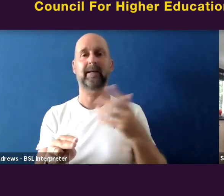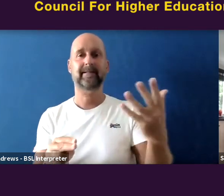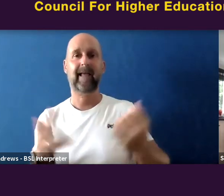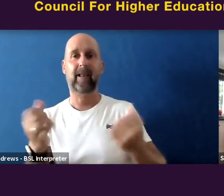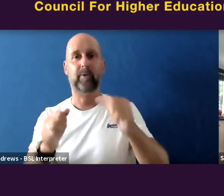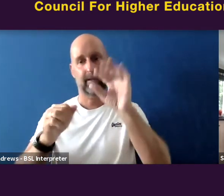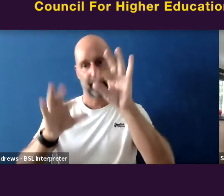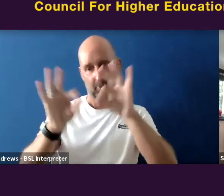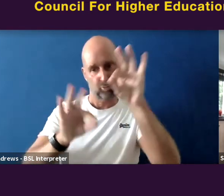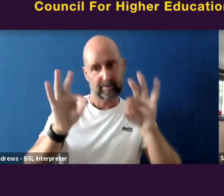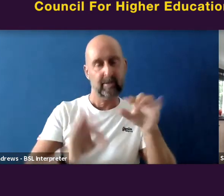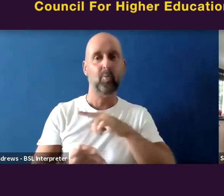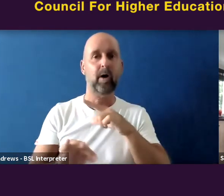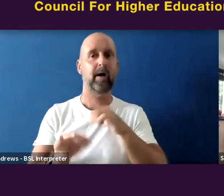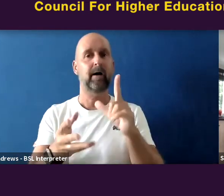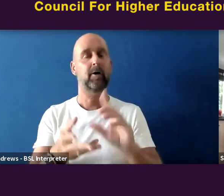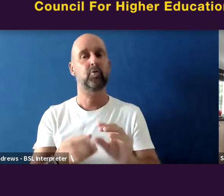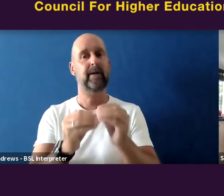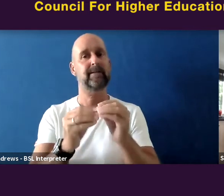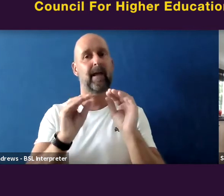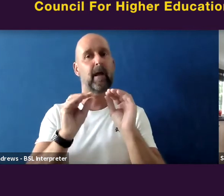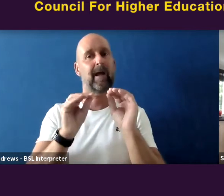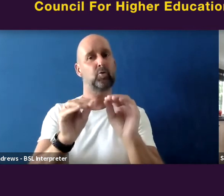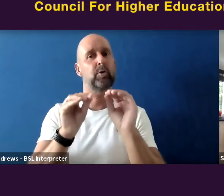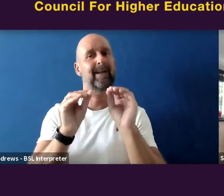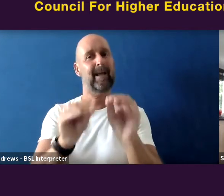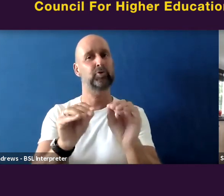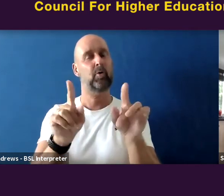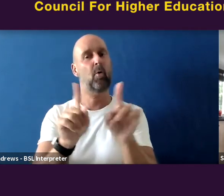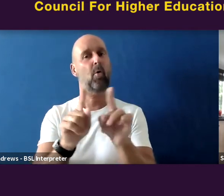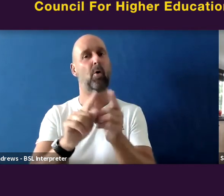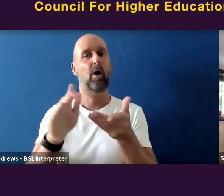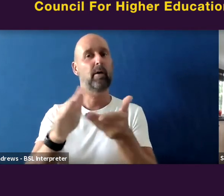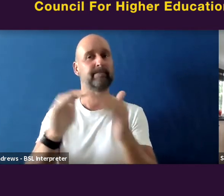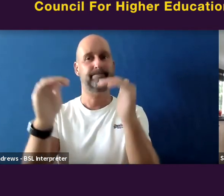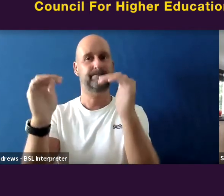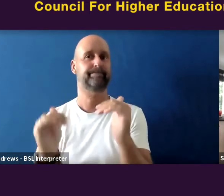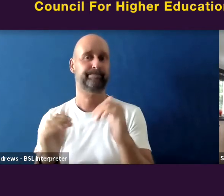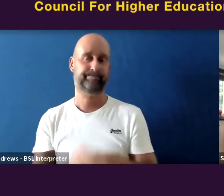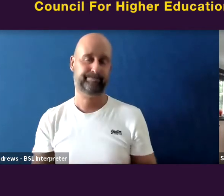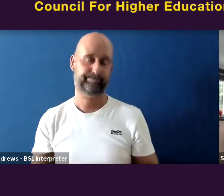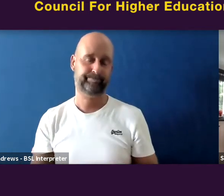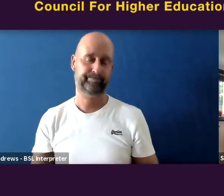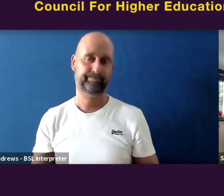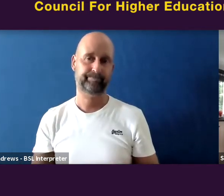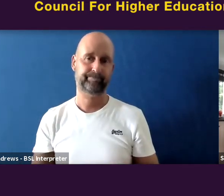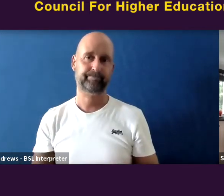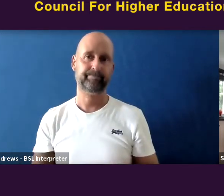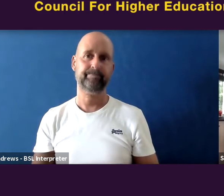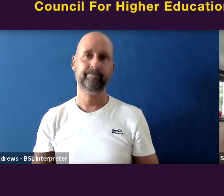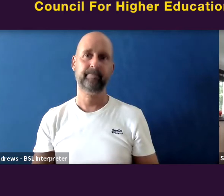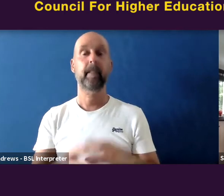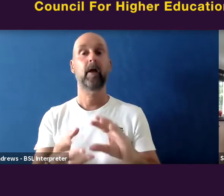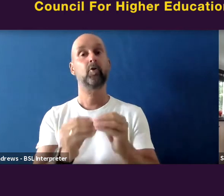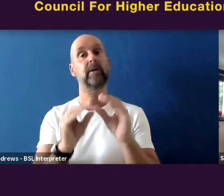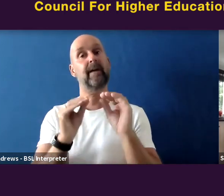creative education under-performs. Creative education and skills are valued